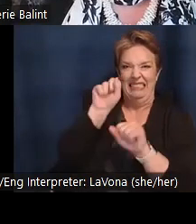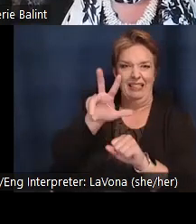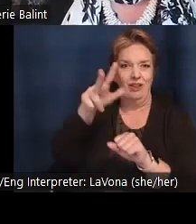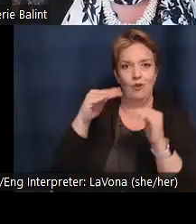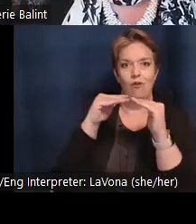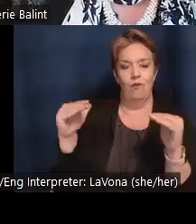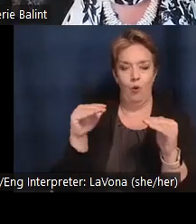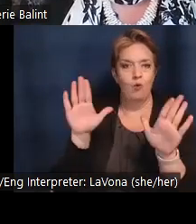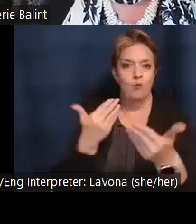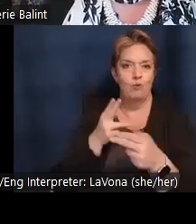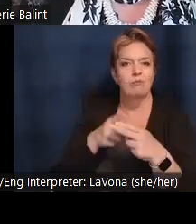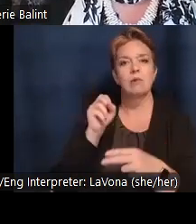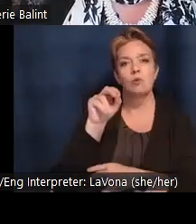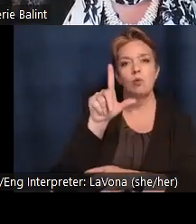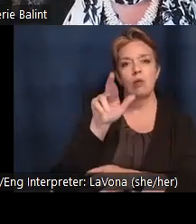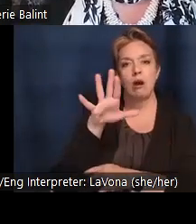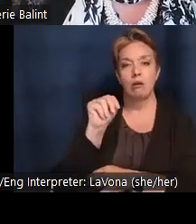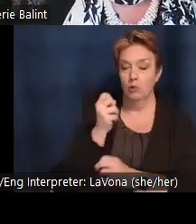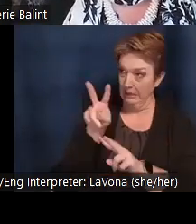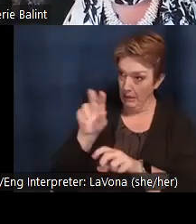or sign up for one of the many writing and photography workshops and retreats that are now offered here.